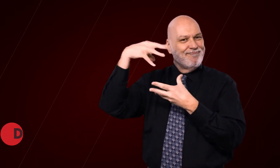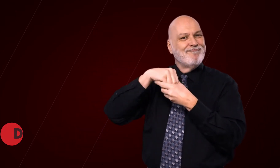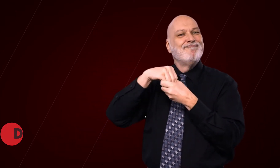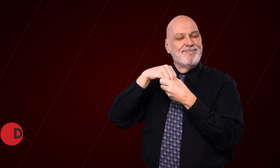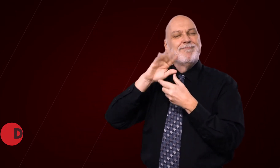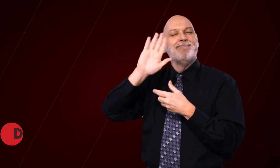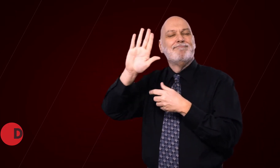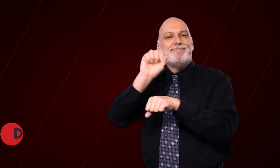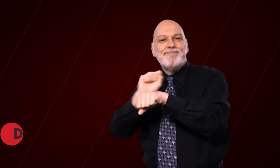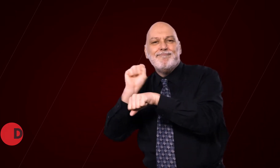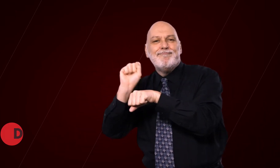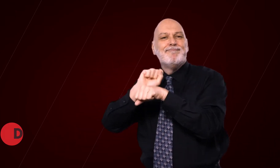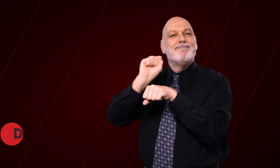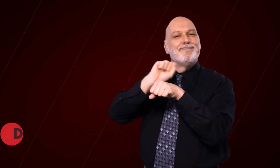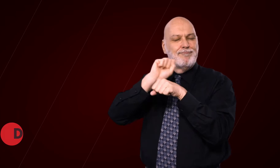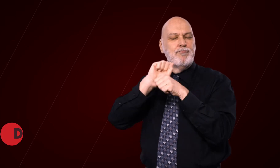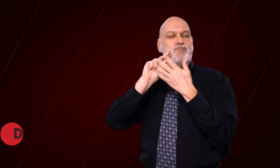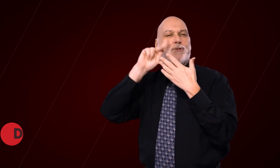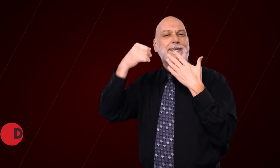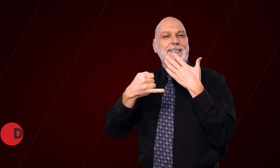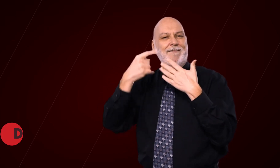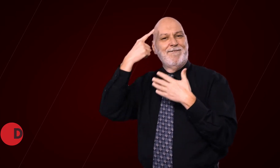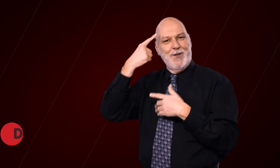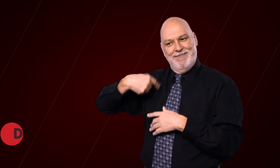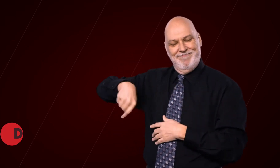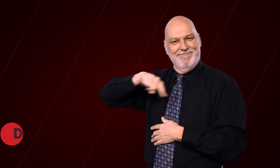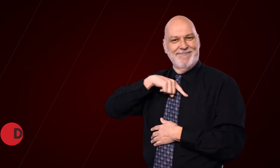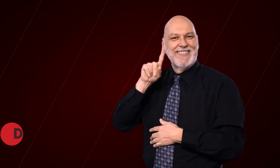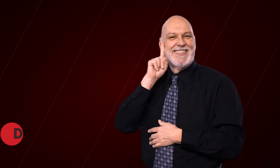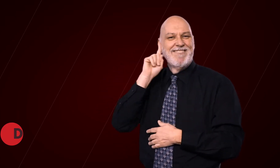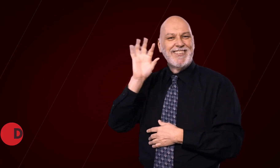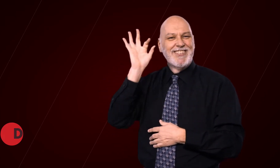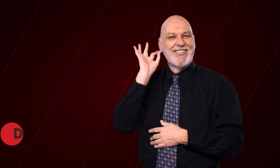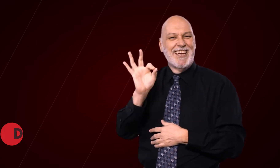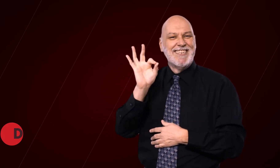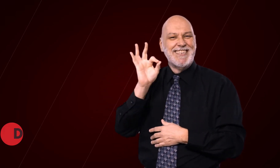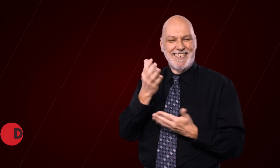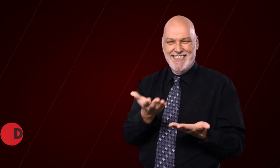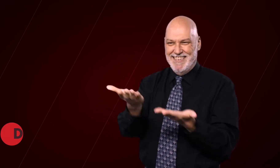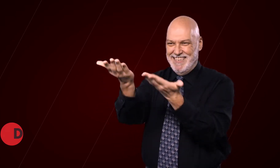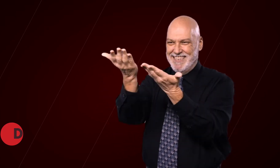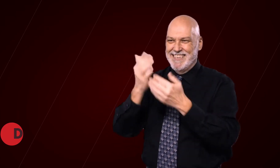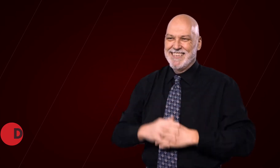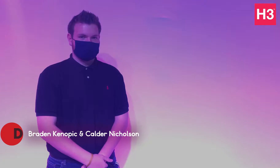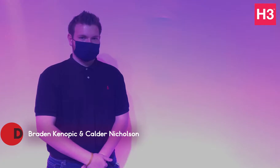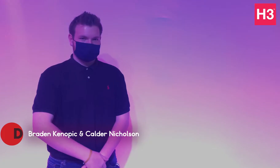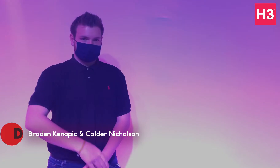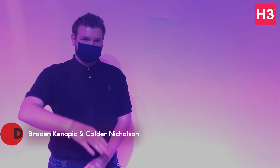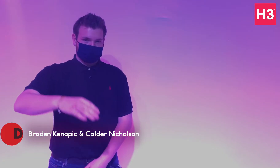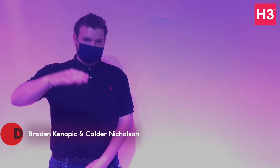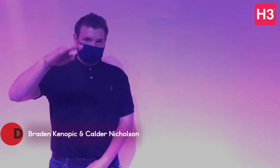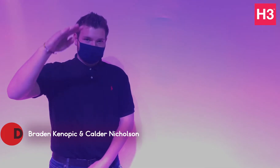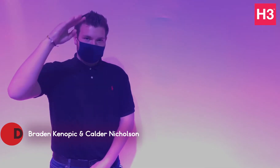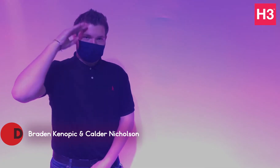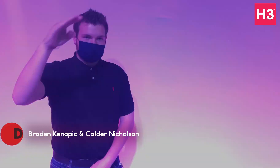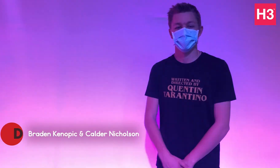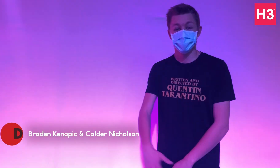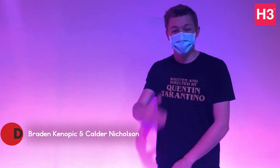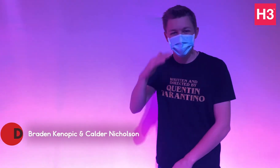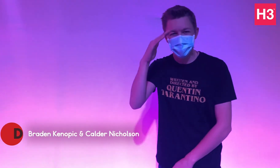doing a project for DeafDots. [Calder]: Hello!